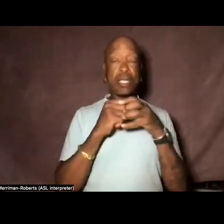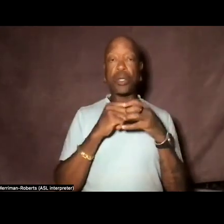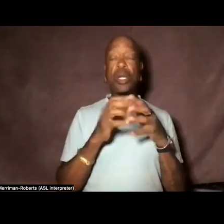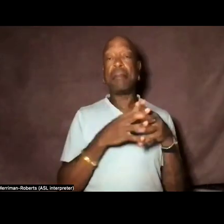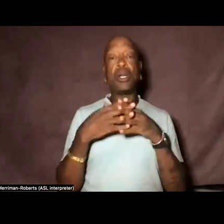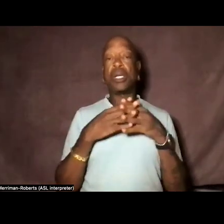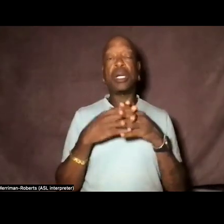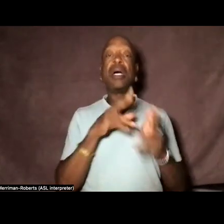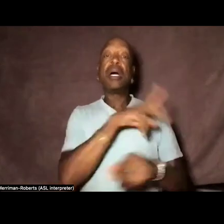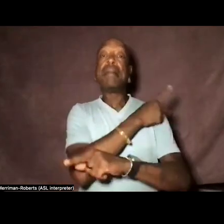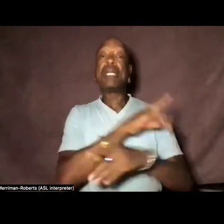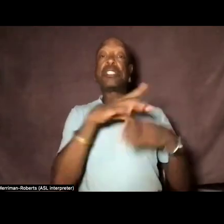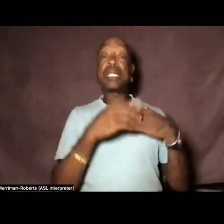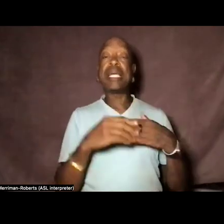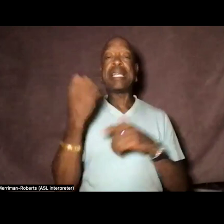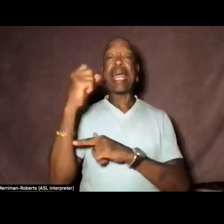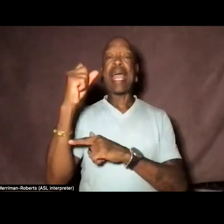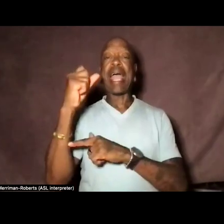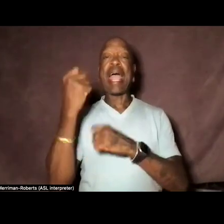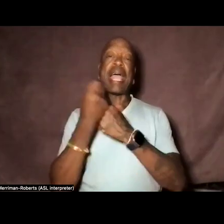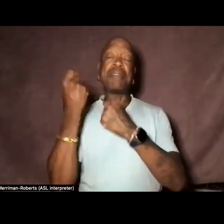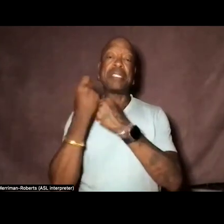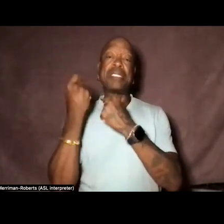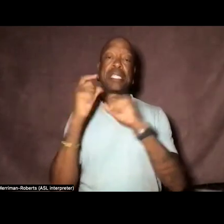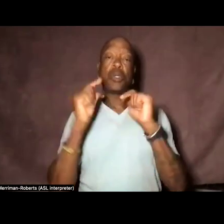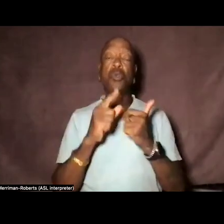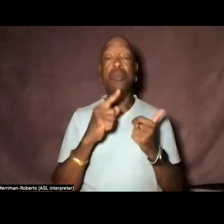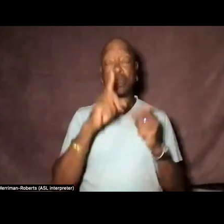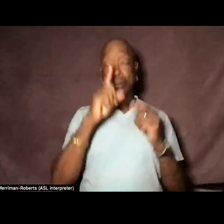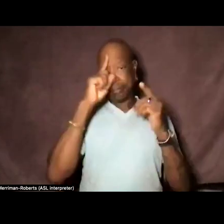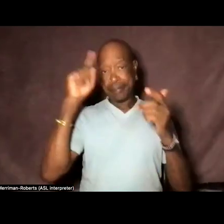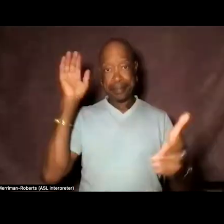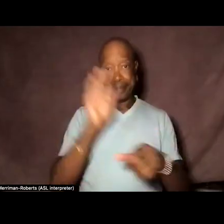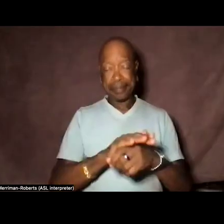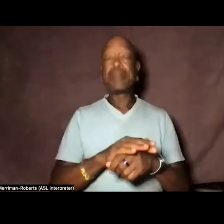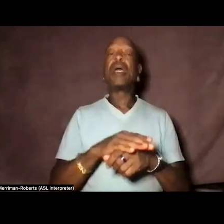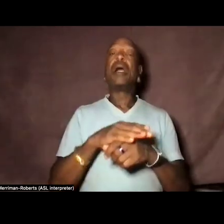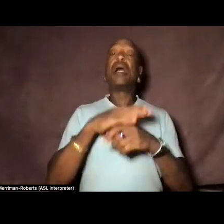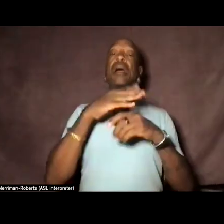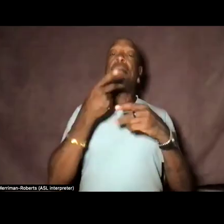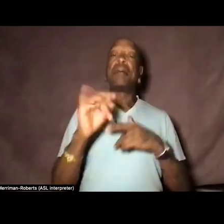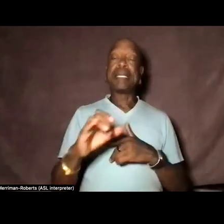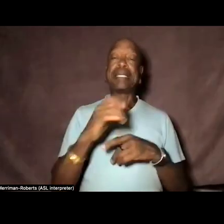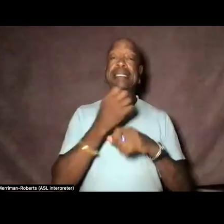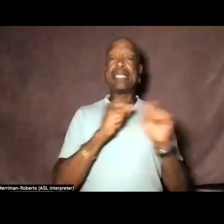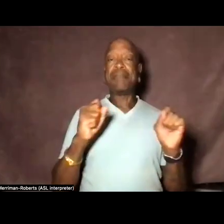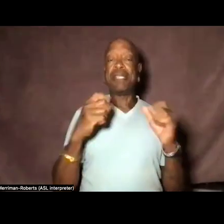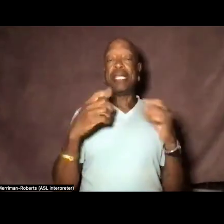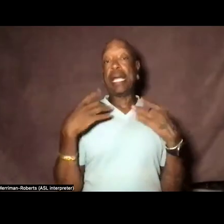advocacy group dedicated to promoting masking Public Health Safety and Health Equity I take